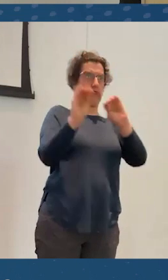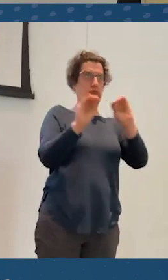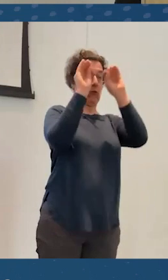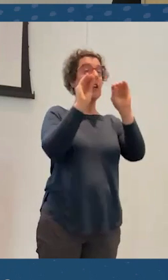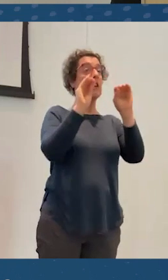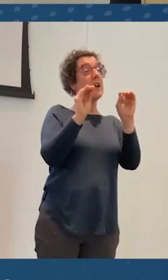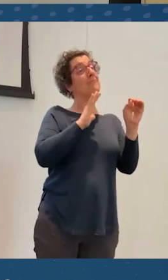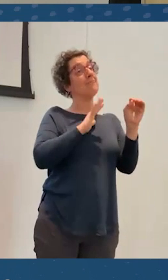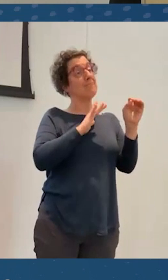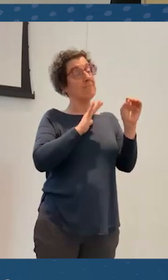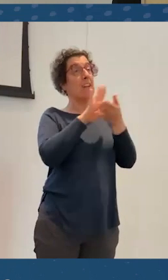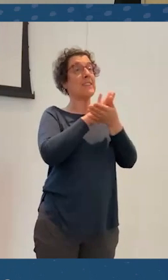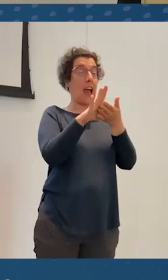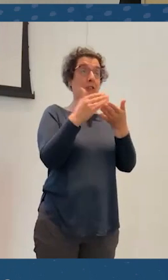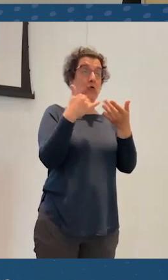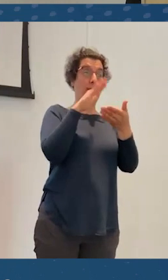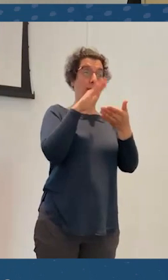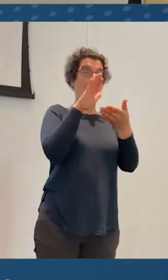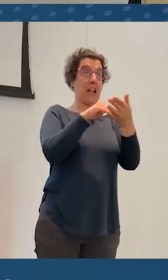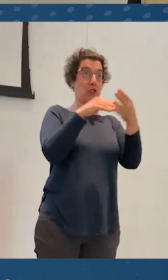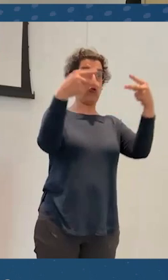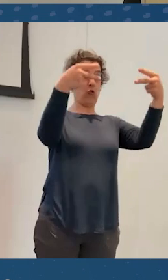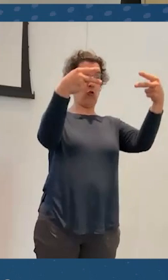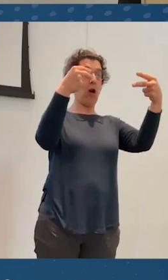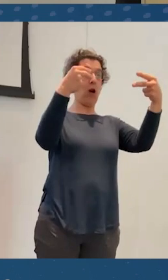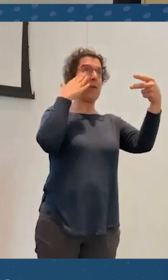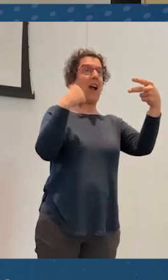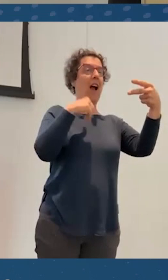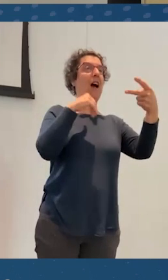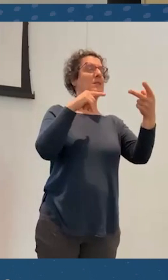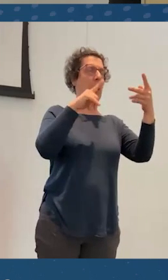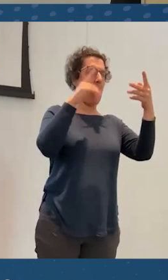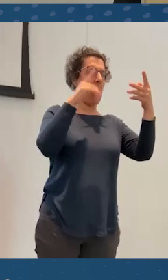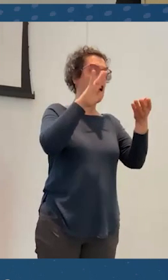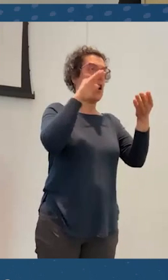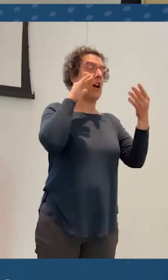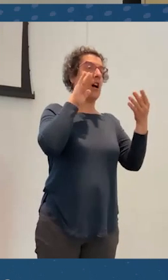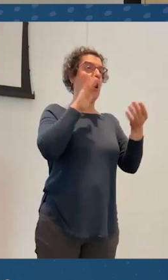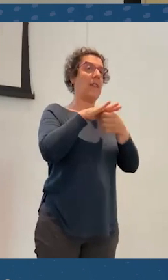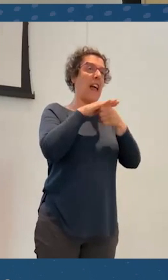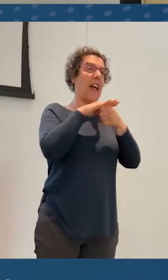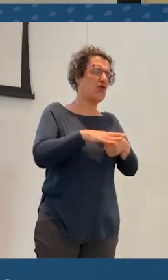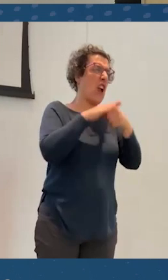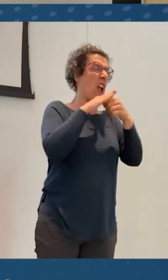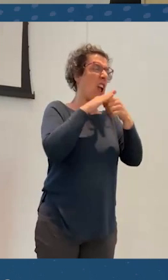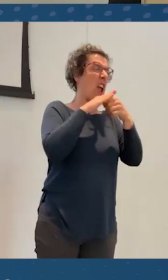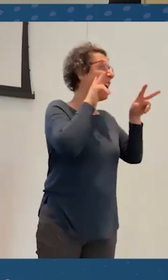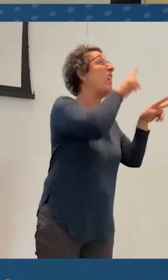located, because it causes less eye strain. But for some people, they might want it shifted down